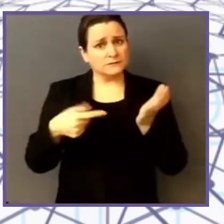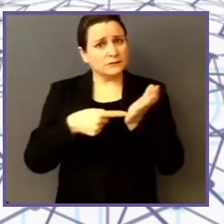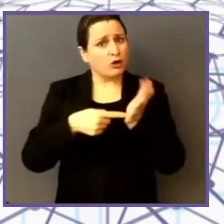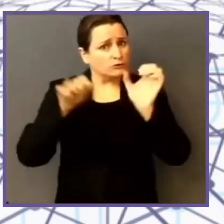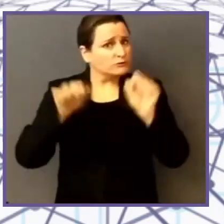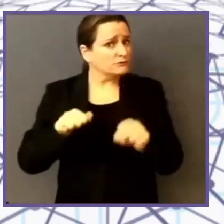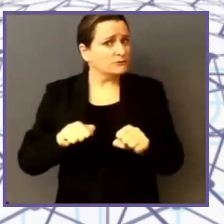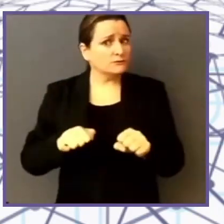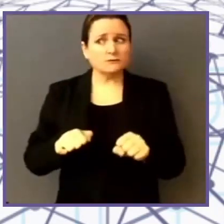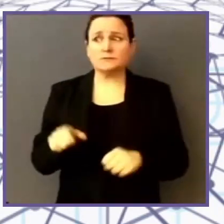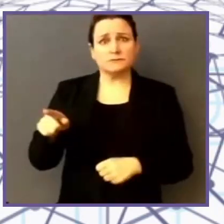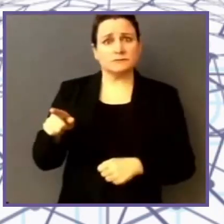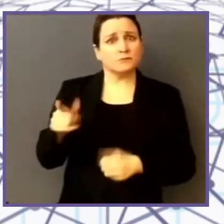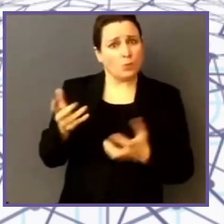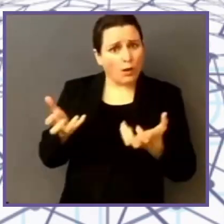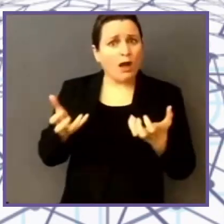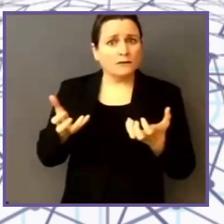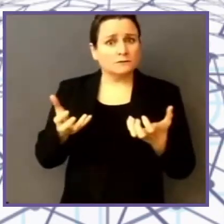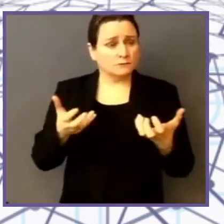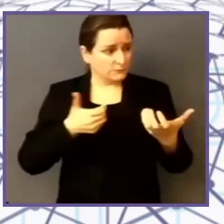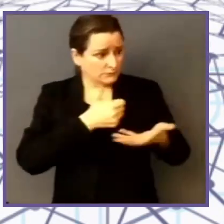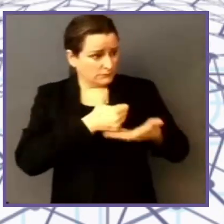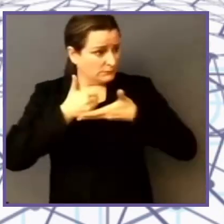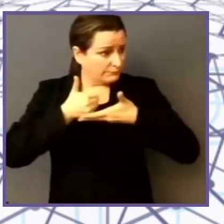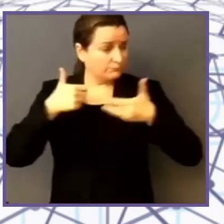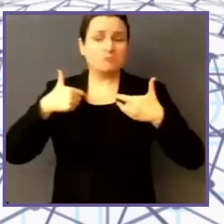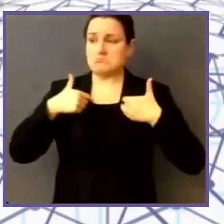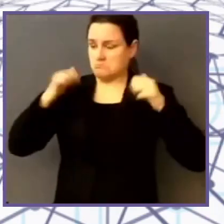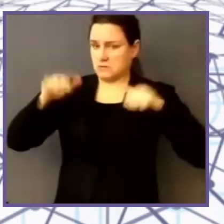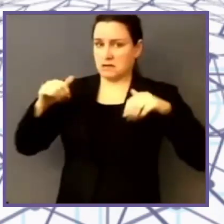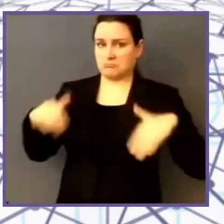stigmatised to be productive and to live life on their own terms.